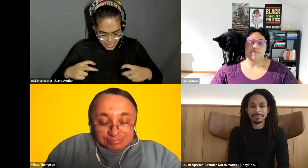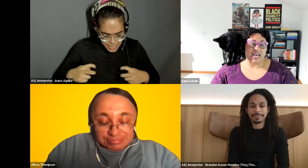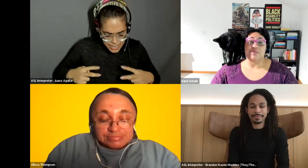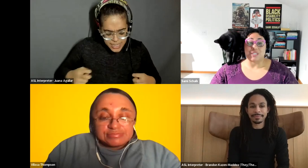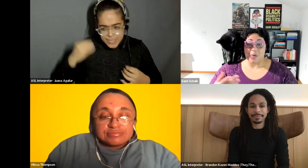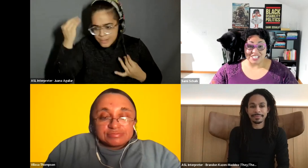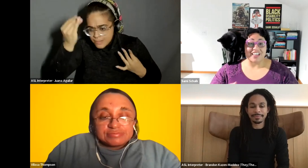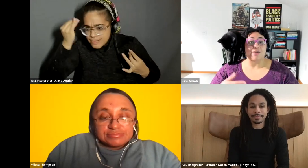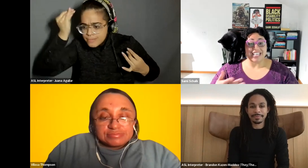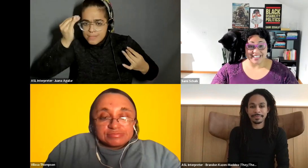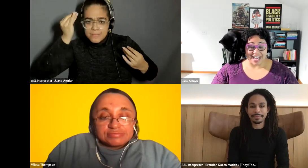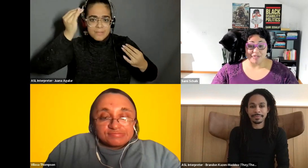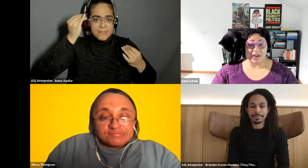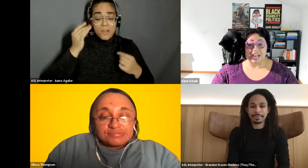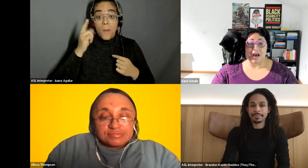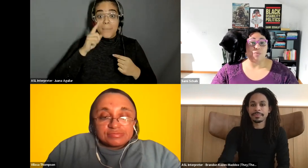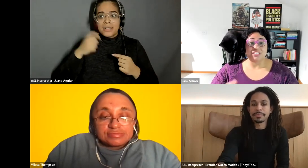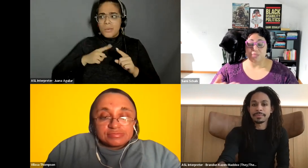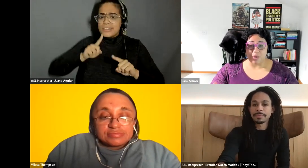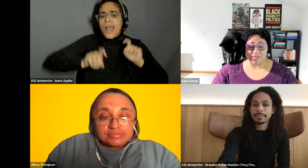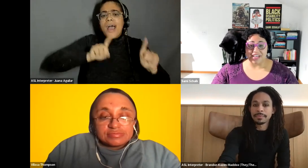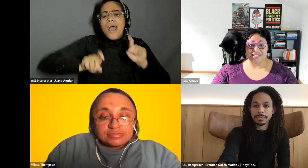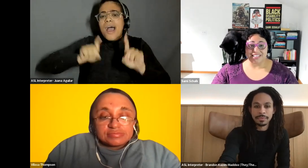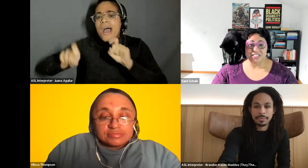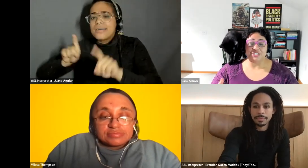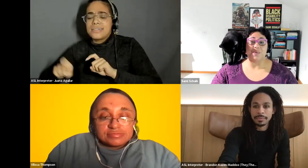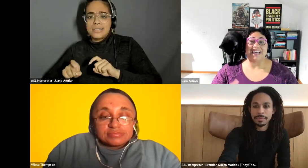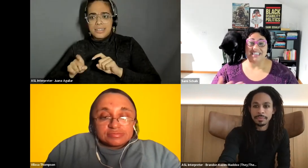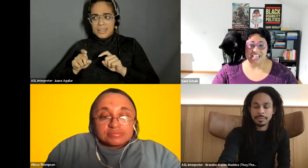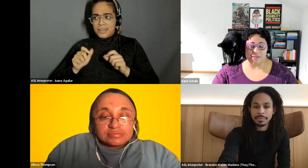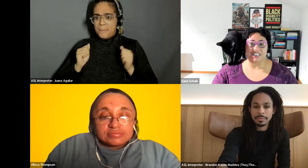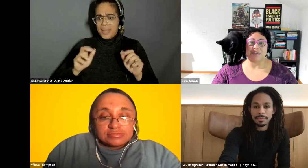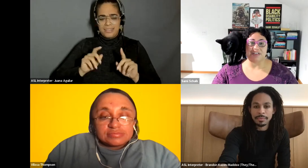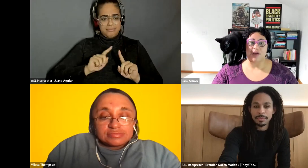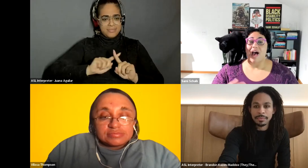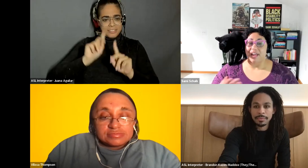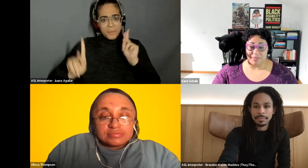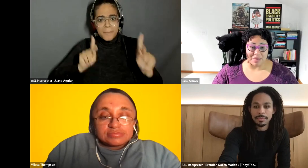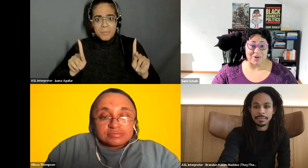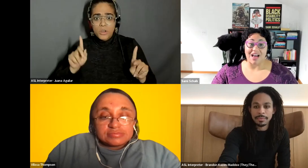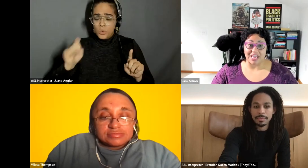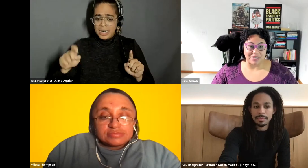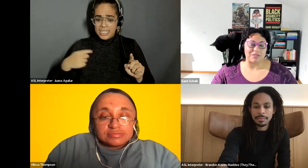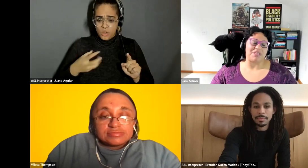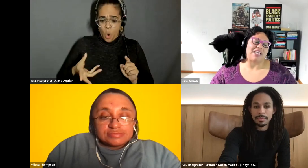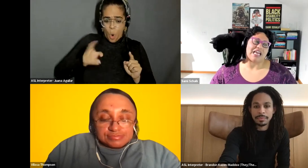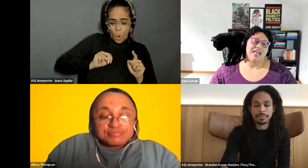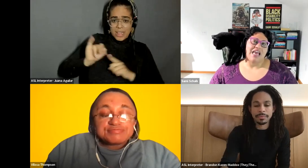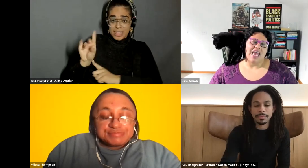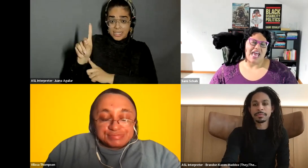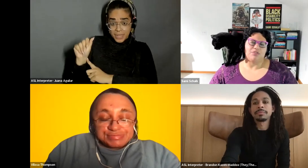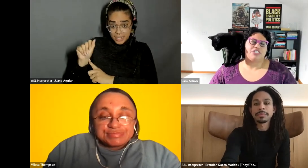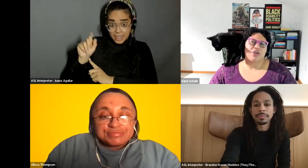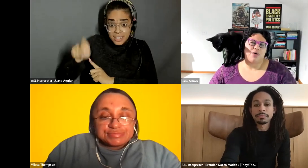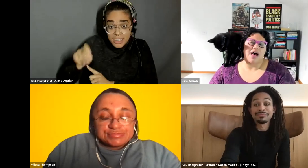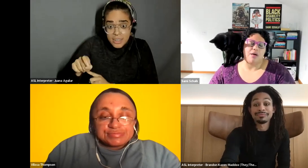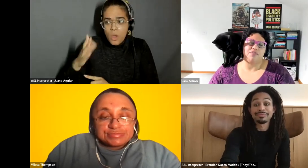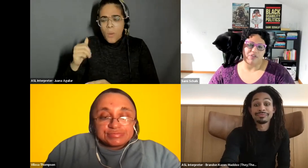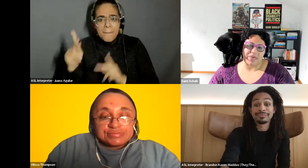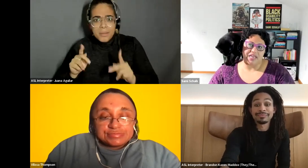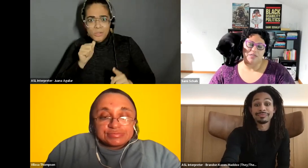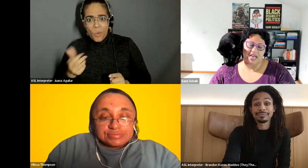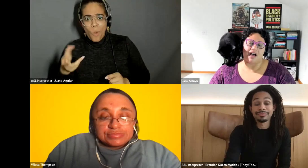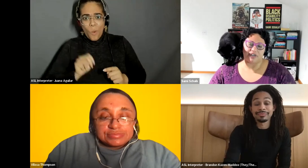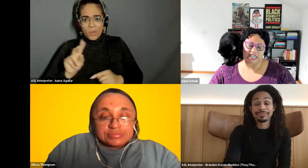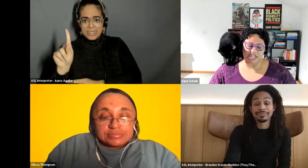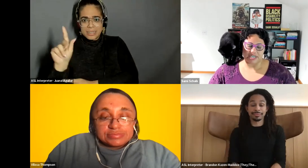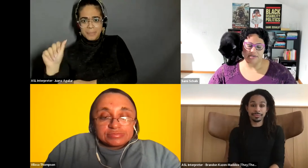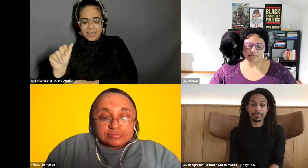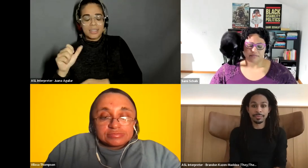Sami Schalk: because it was a question that I was asking everybody about, what's the role of this? Do we need to claim disability? Why did people not claim disability? And it was just so helpful for me to be in conversation